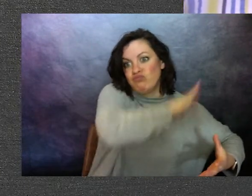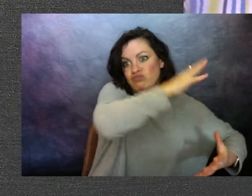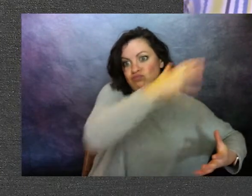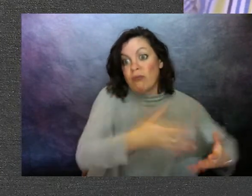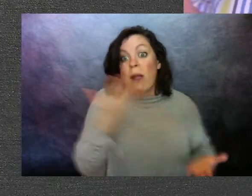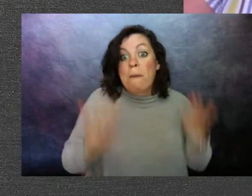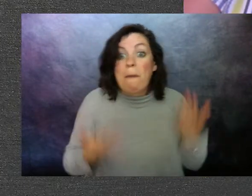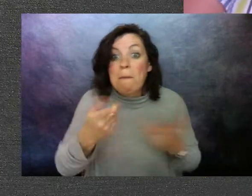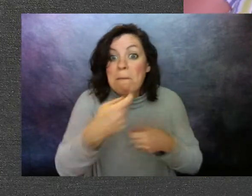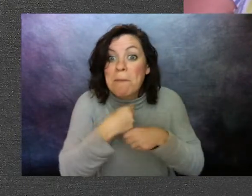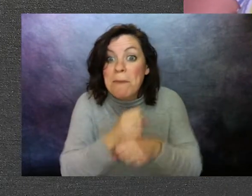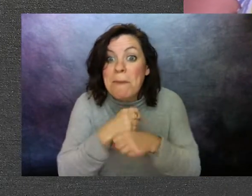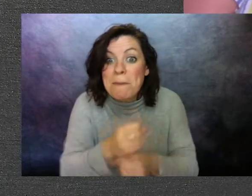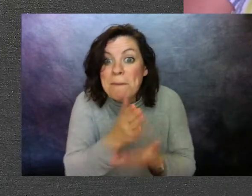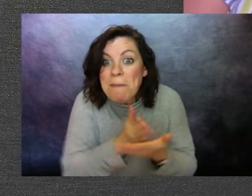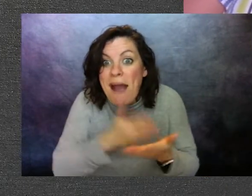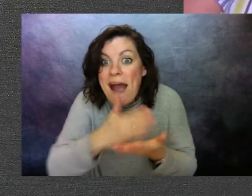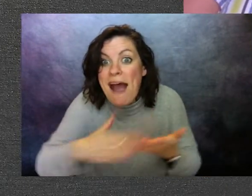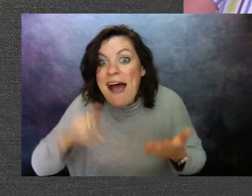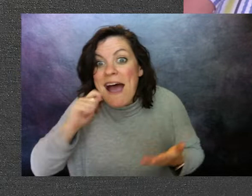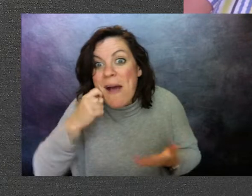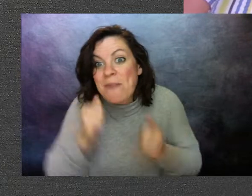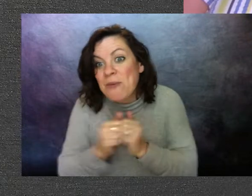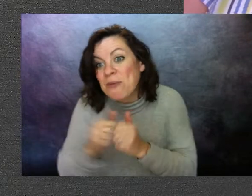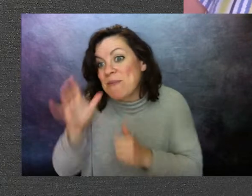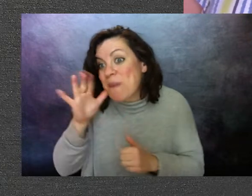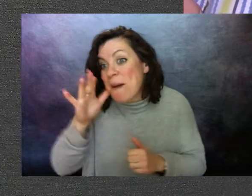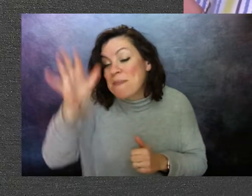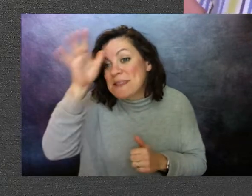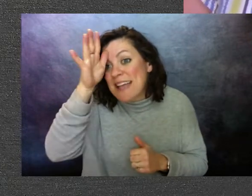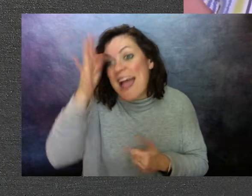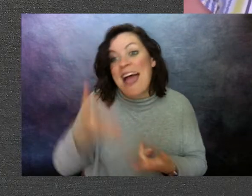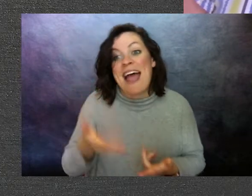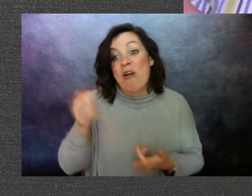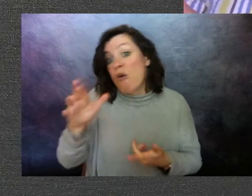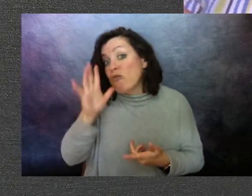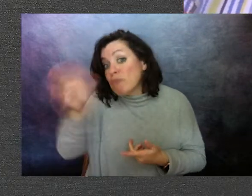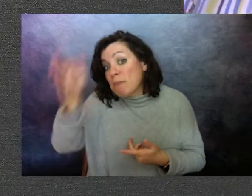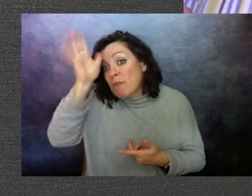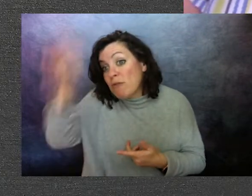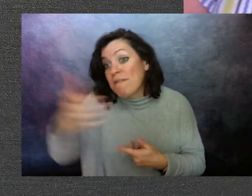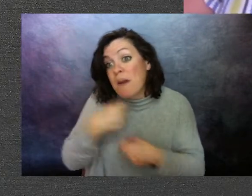Or maybe you are making apple pie with your mom or your dad or your grandma or your grandpa,